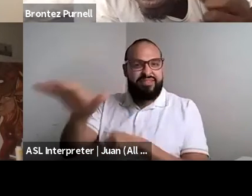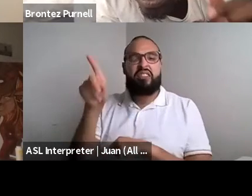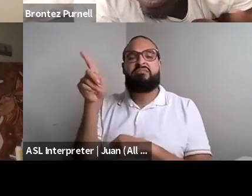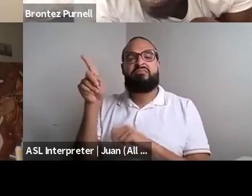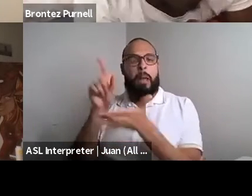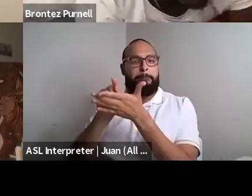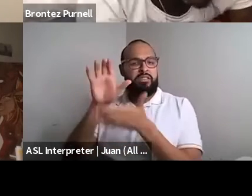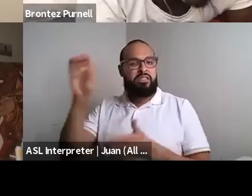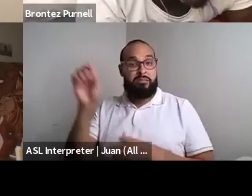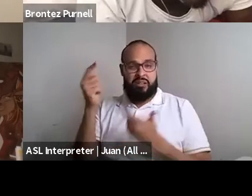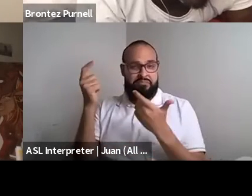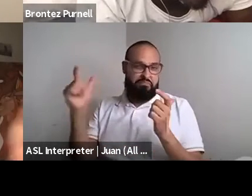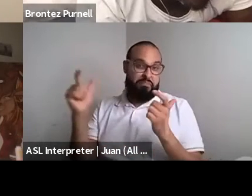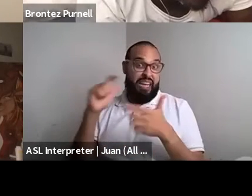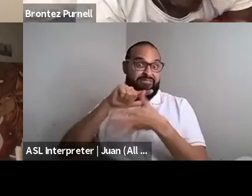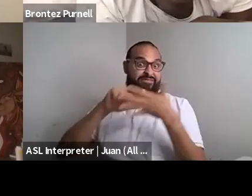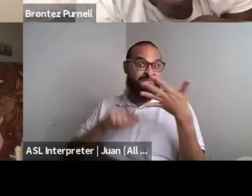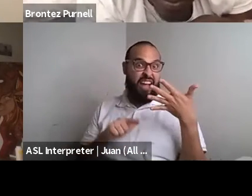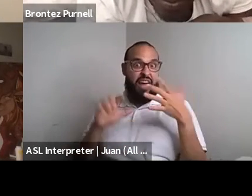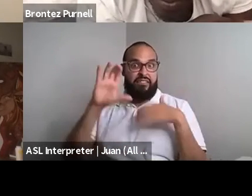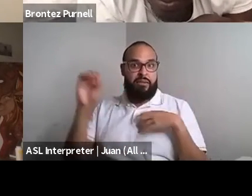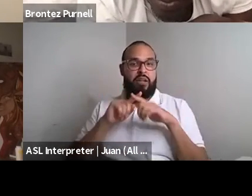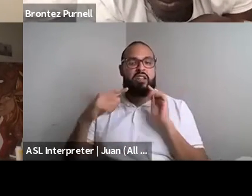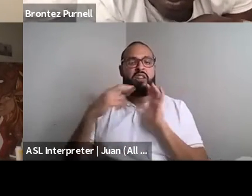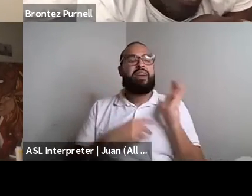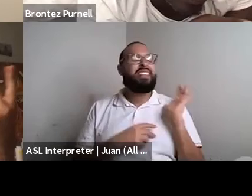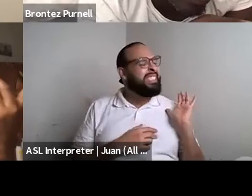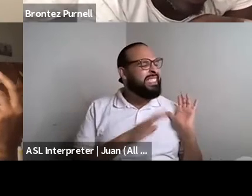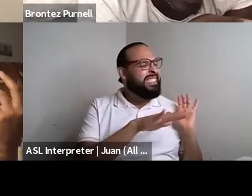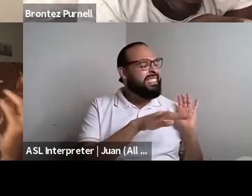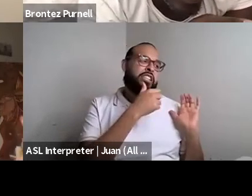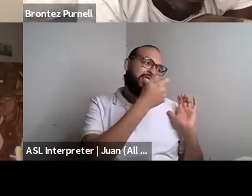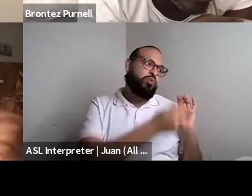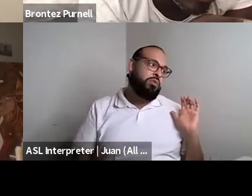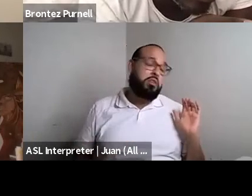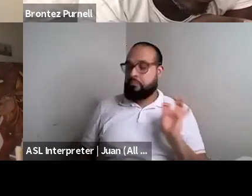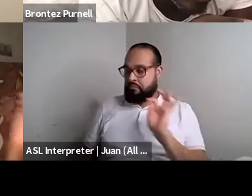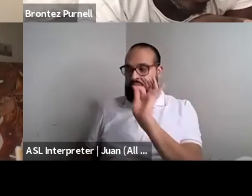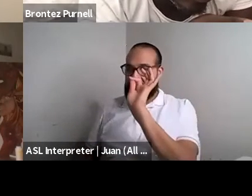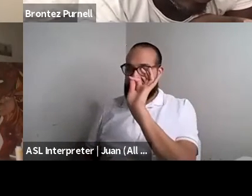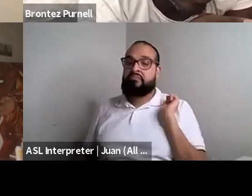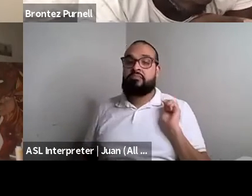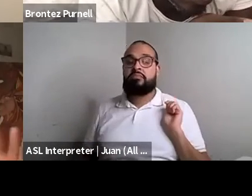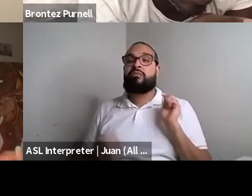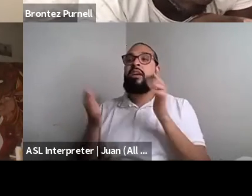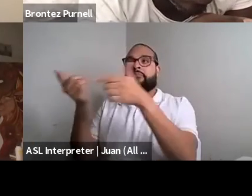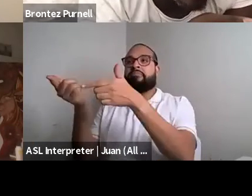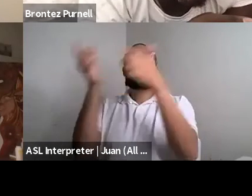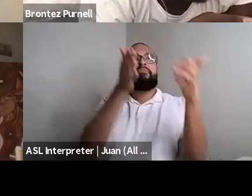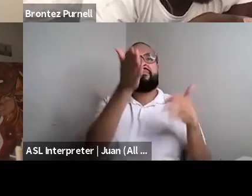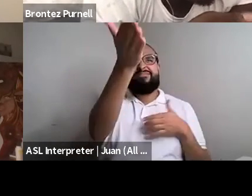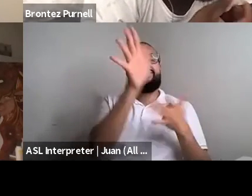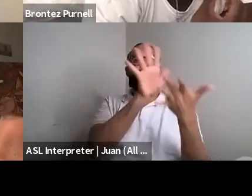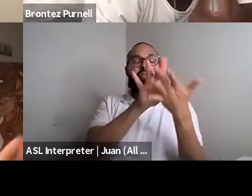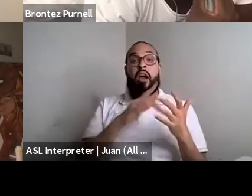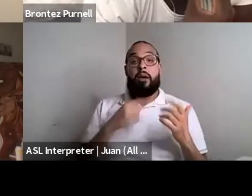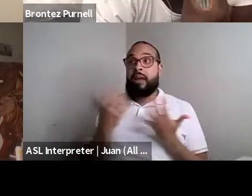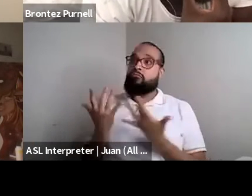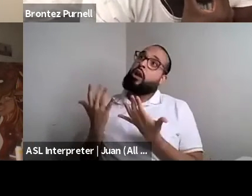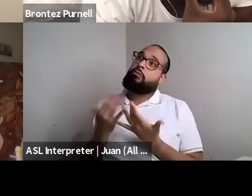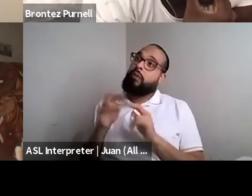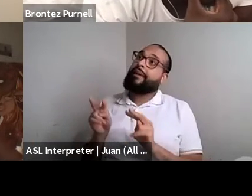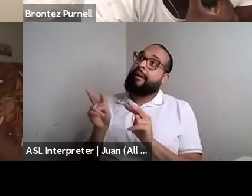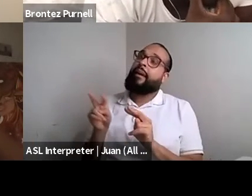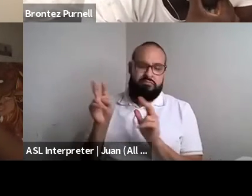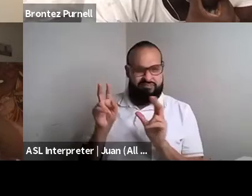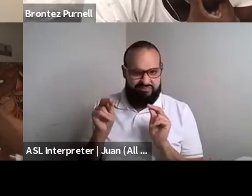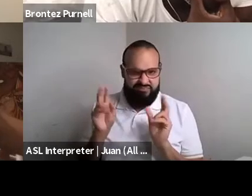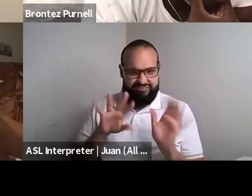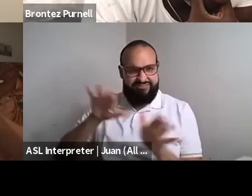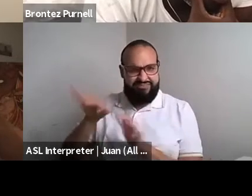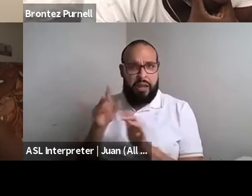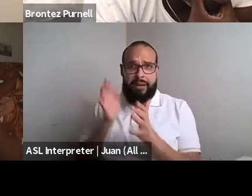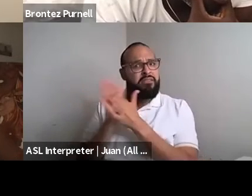Nahshon Anderson: And she read the proposal and she wasn't interested. And I reached out to another, because I don't believe in waiting. I don't believe in waiting. We see people are dropping dead from Coca